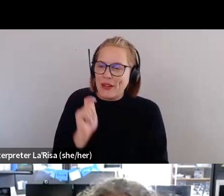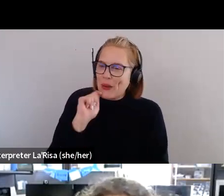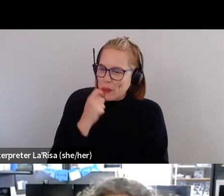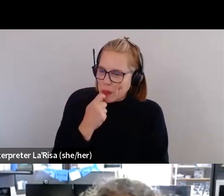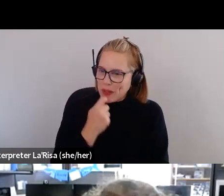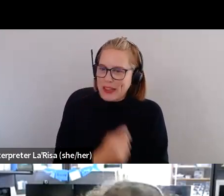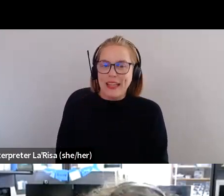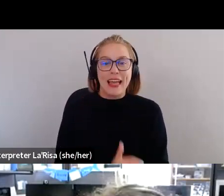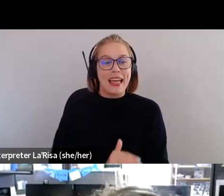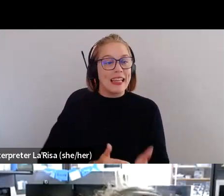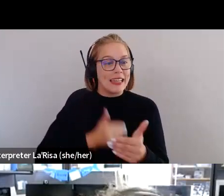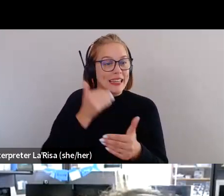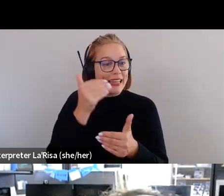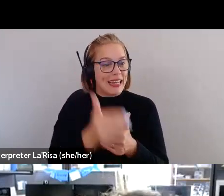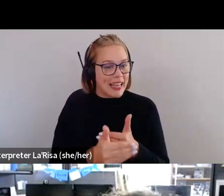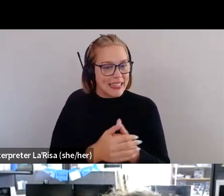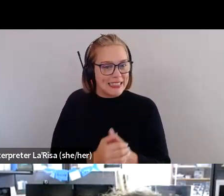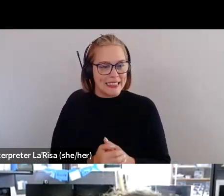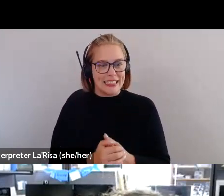if you want to or not.